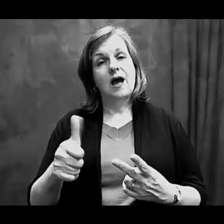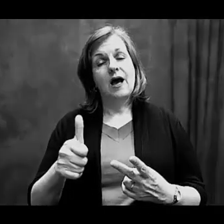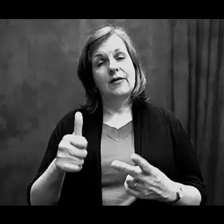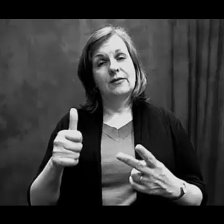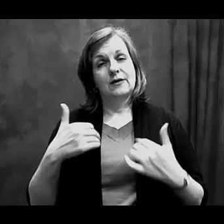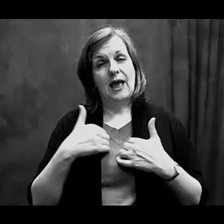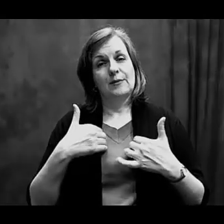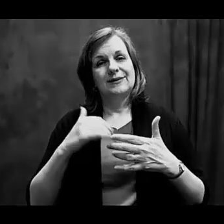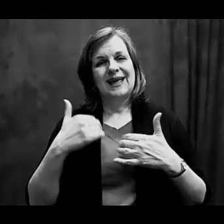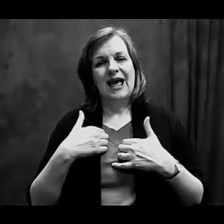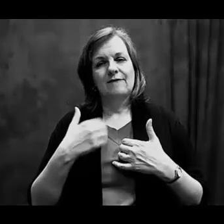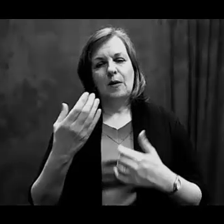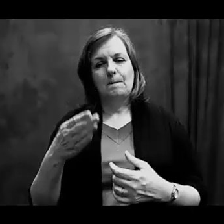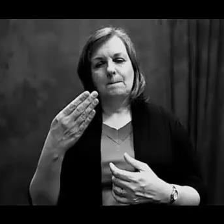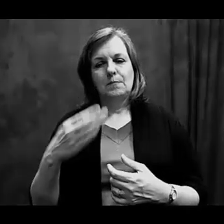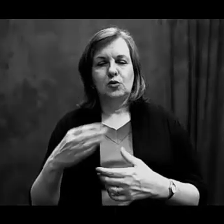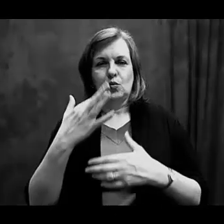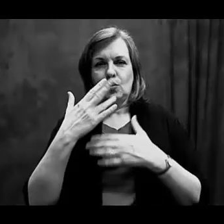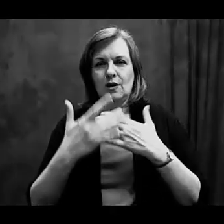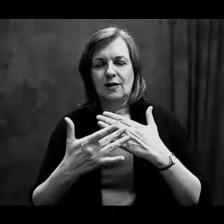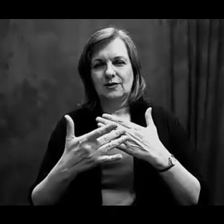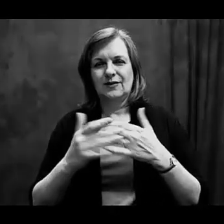but that's a different story we will talk about later on!